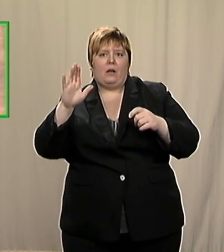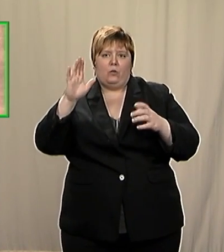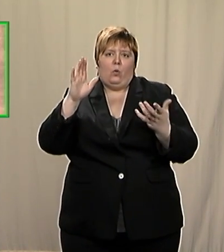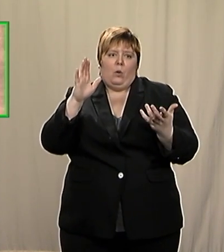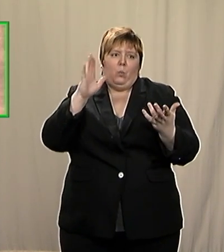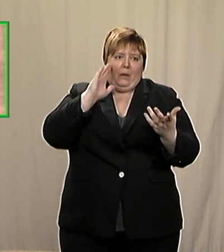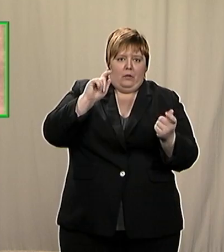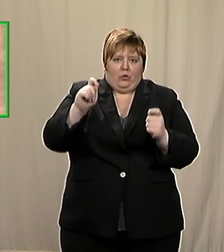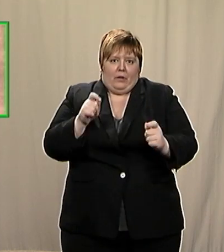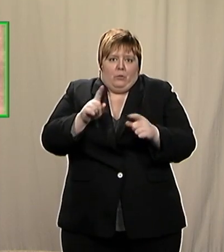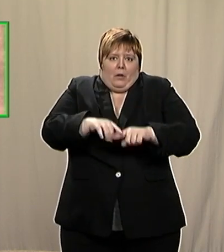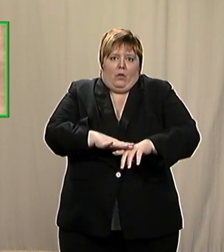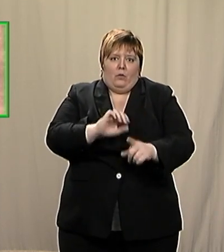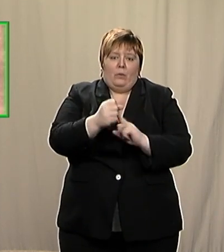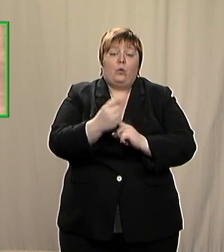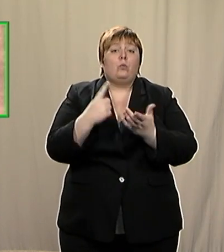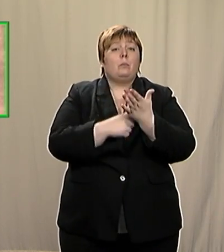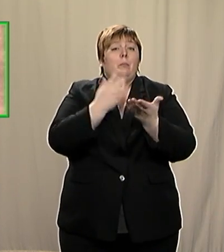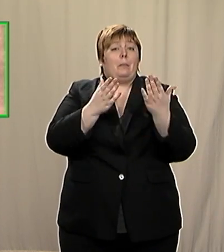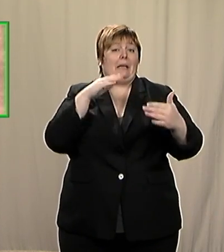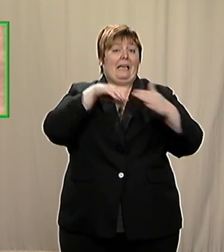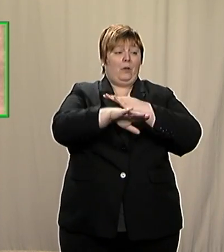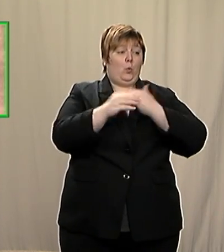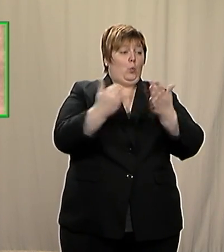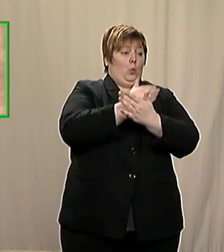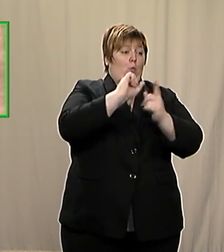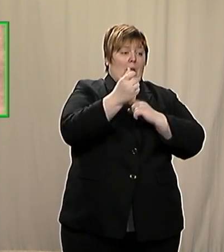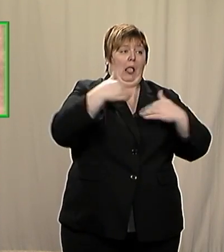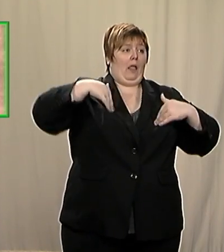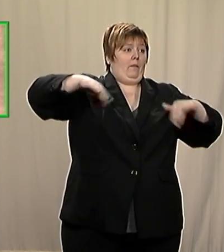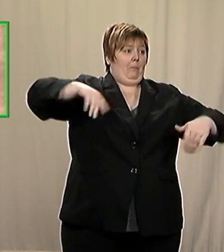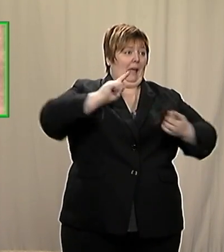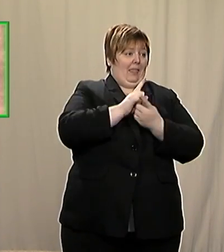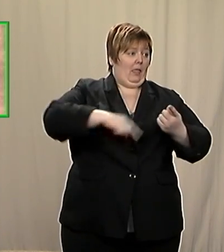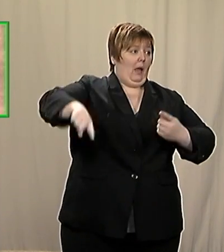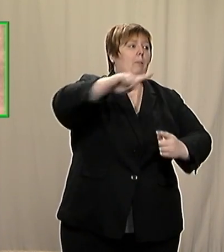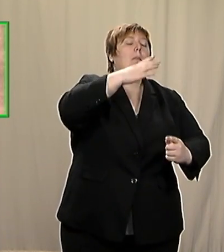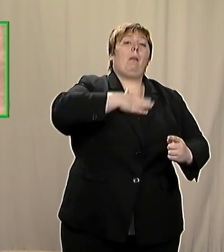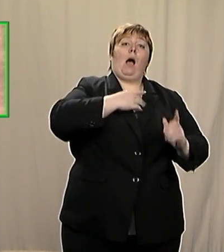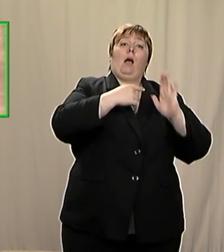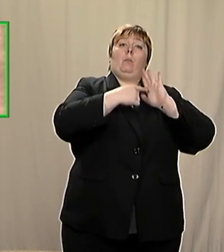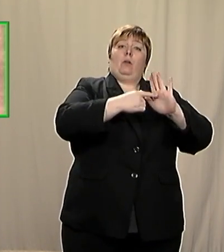There might be a situation where I have not met the participants, the presentation of myself